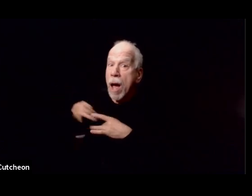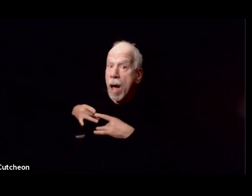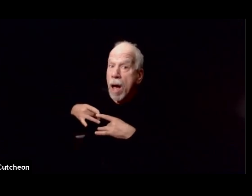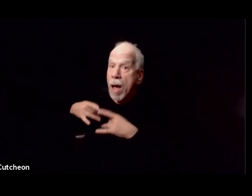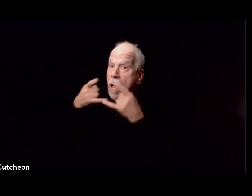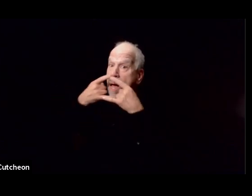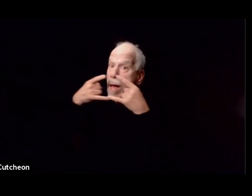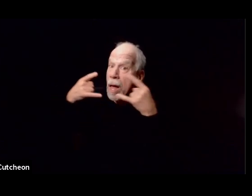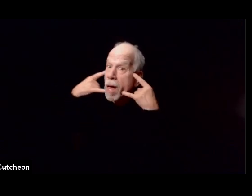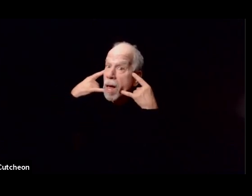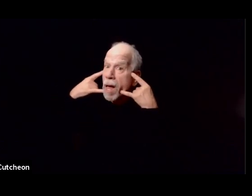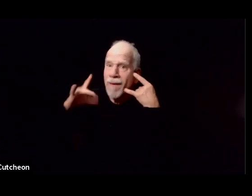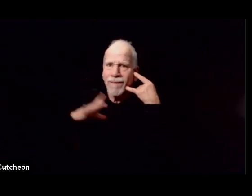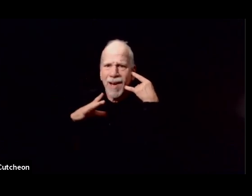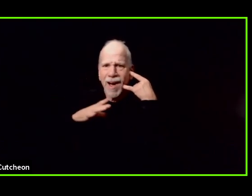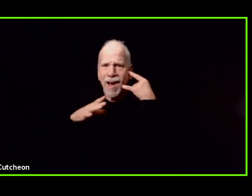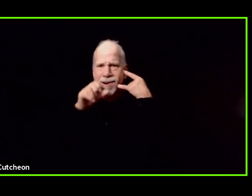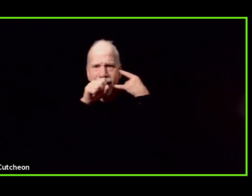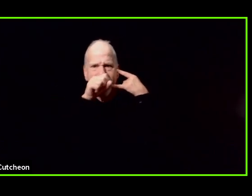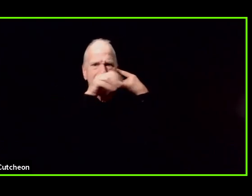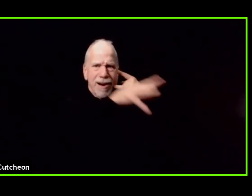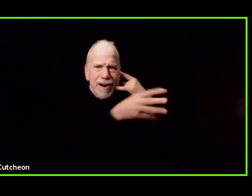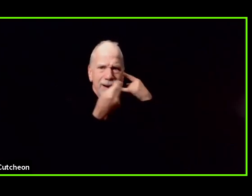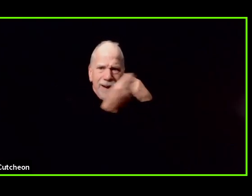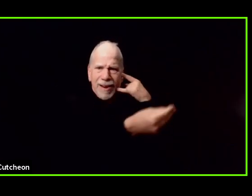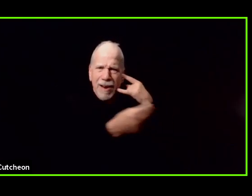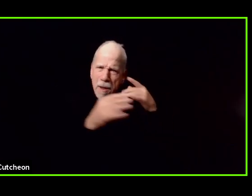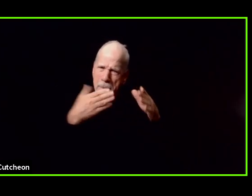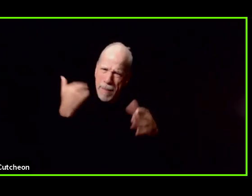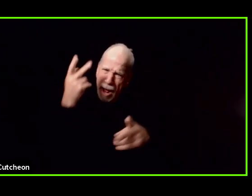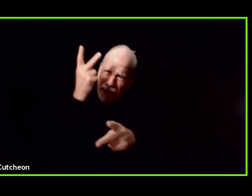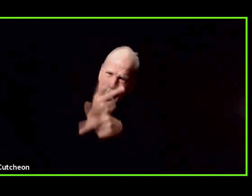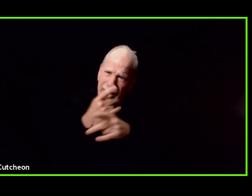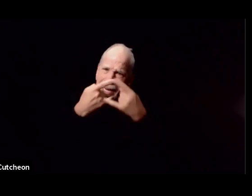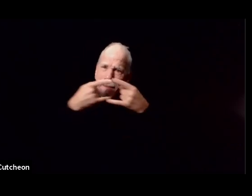but also better understood moving forward. So the more time we have with this, the better